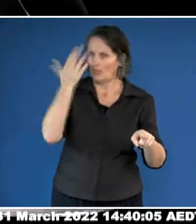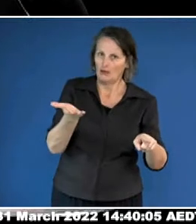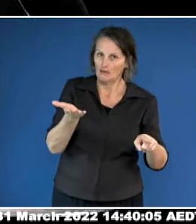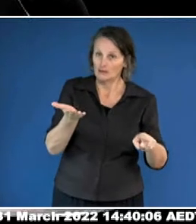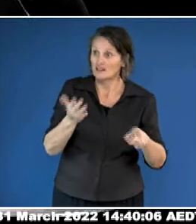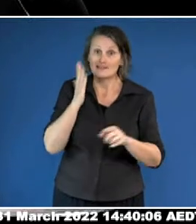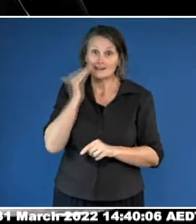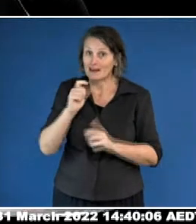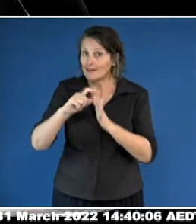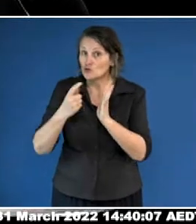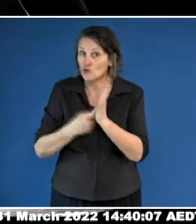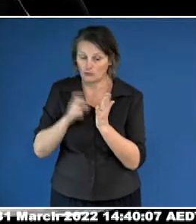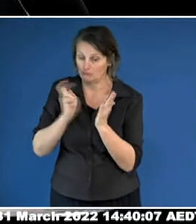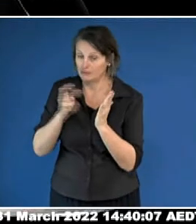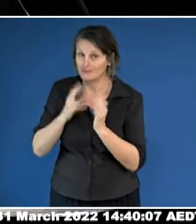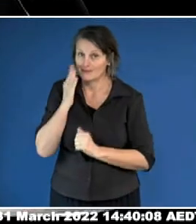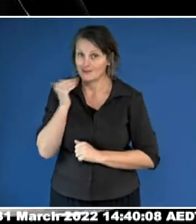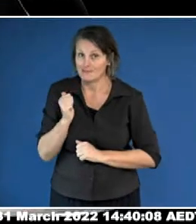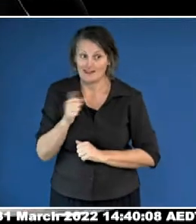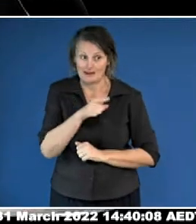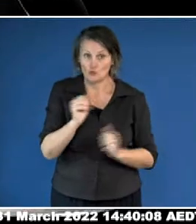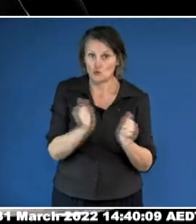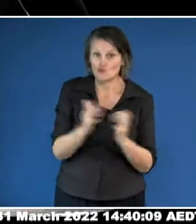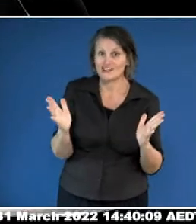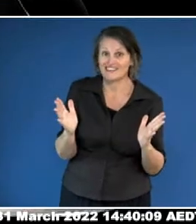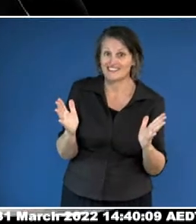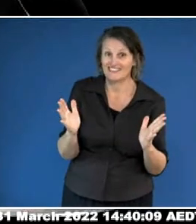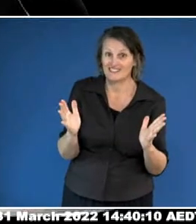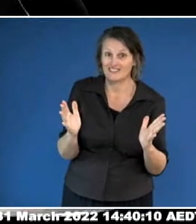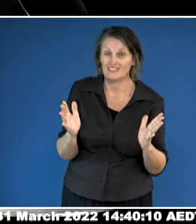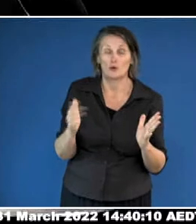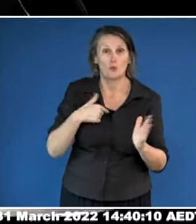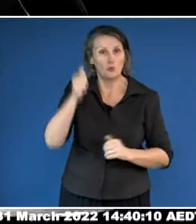health condition, we do know that psychotropic medications are regularly used